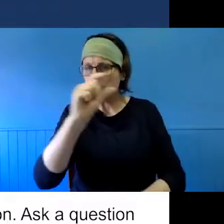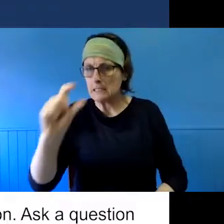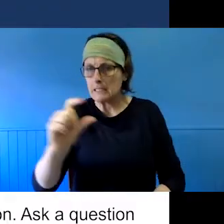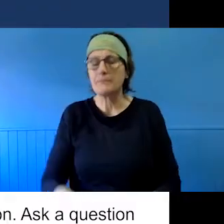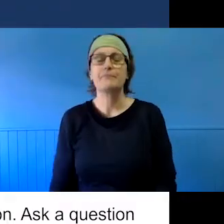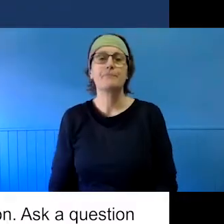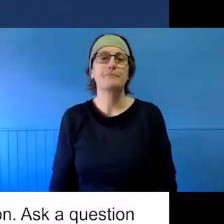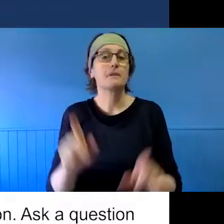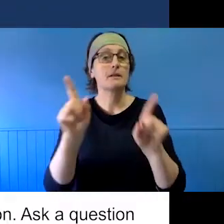As always, share your